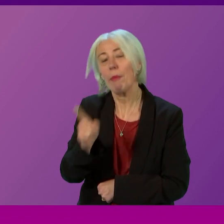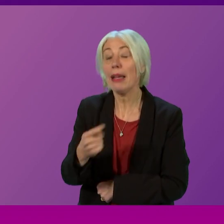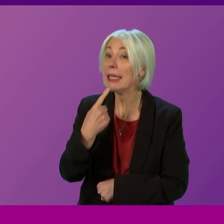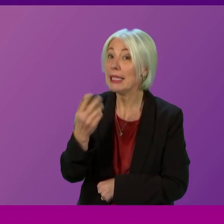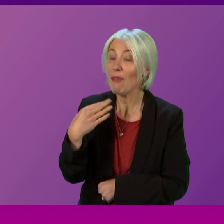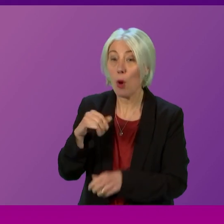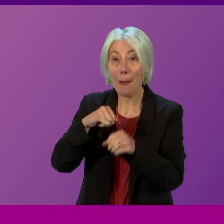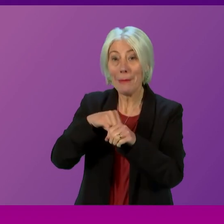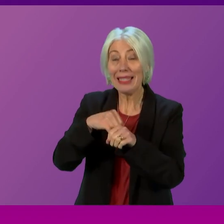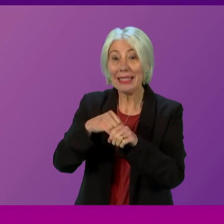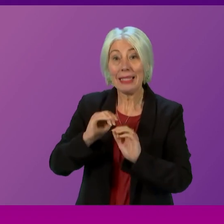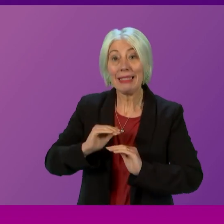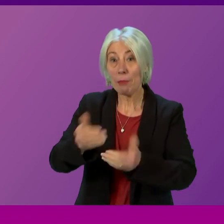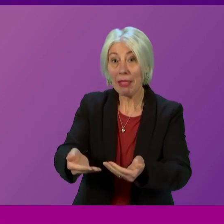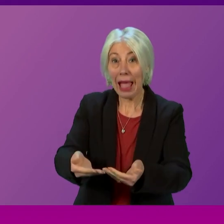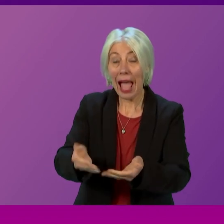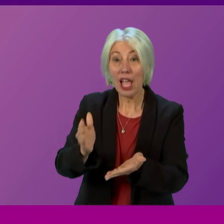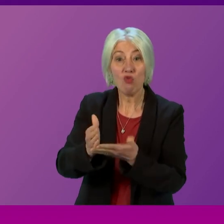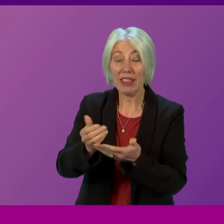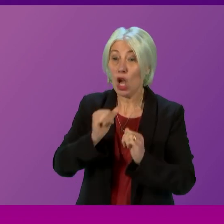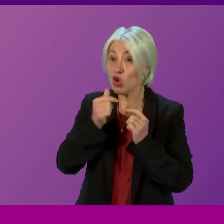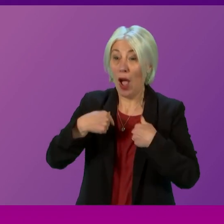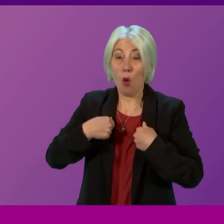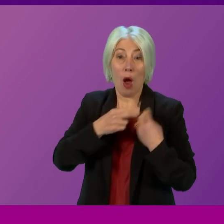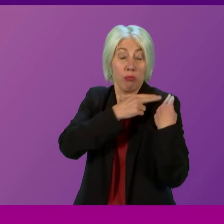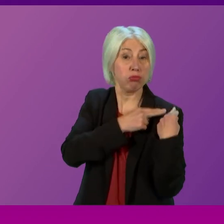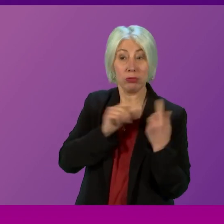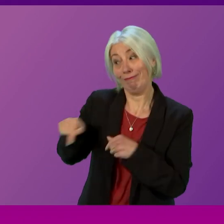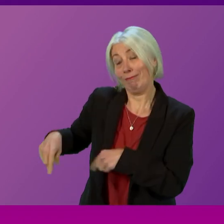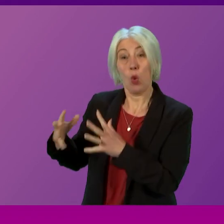medicines supply is actually a reserved matter—it is not within the responsibilities